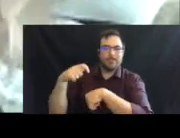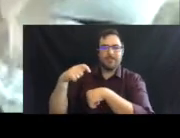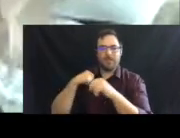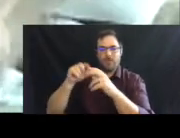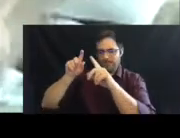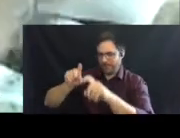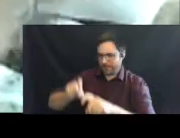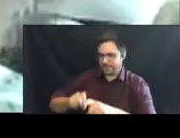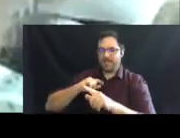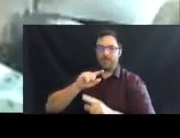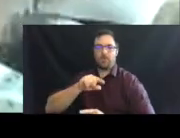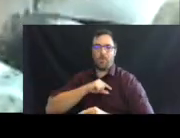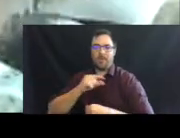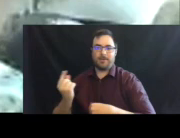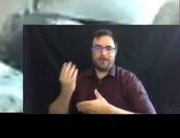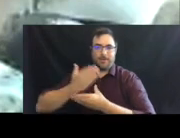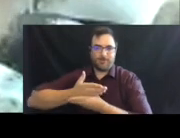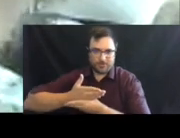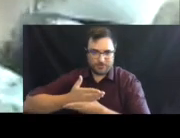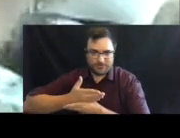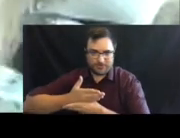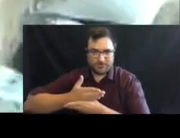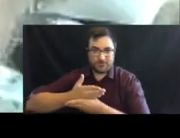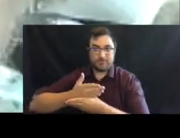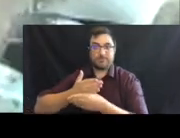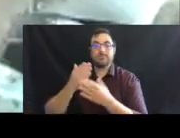quality interventions to enable children who are deaf or hard of hearing to thrive